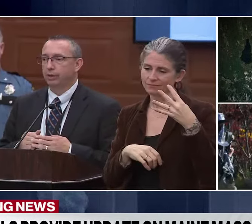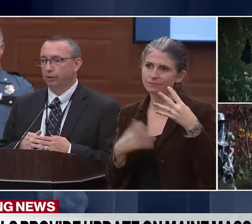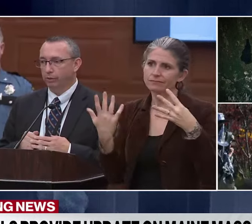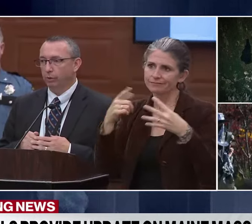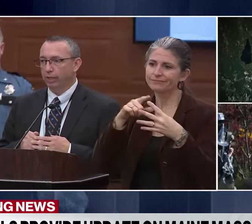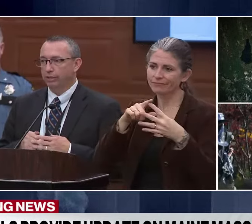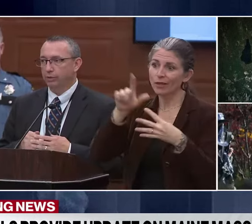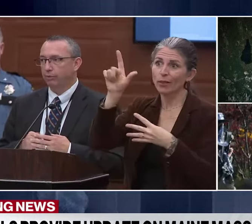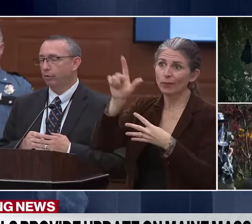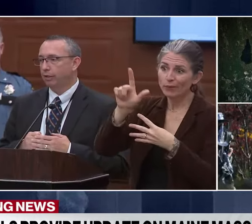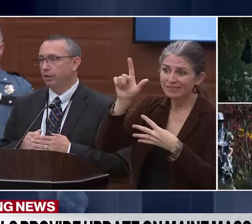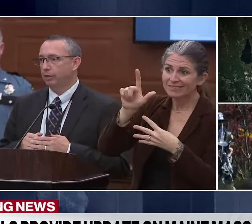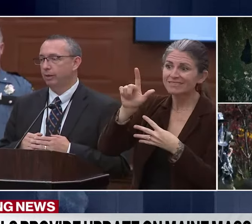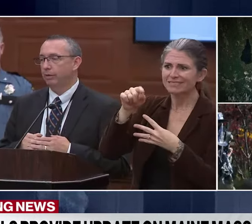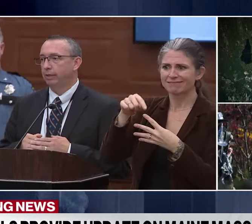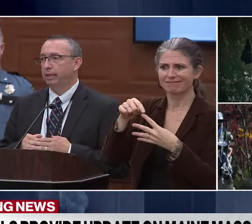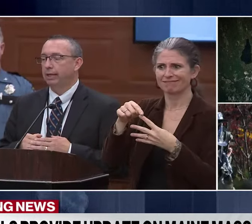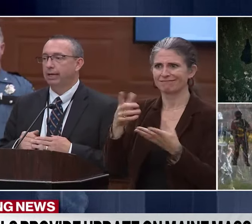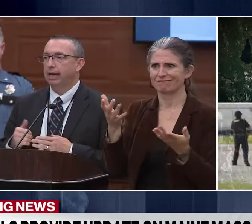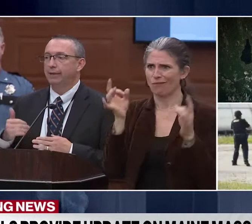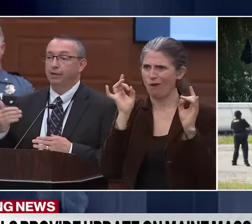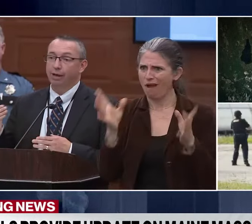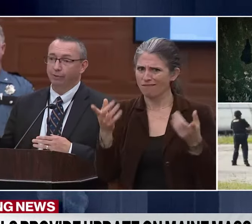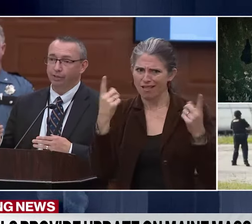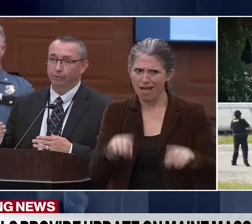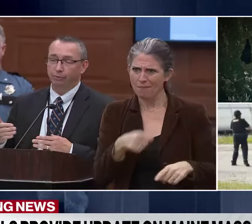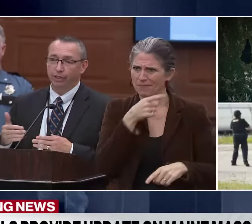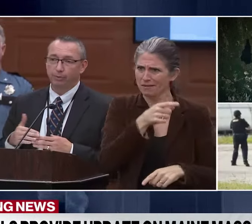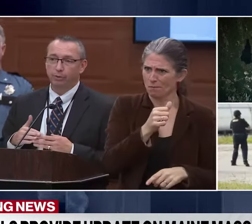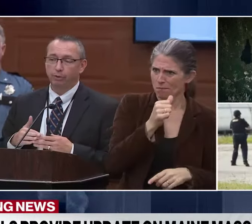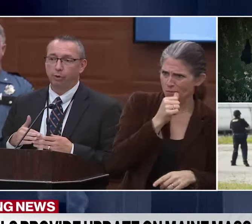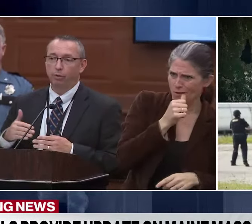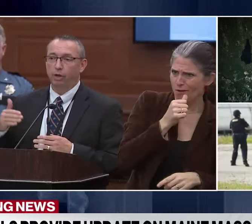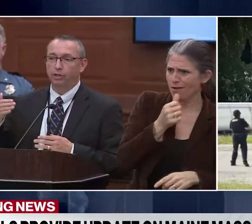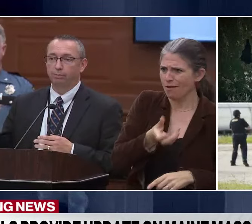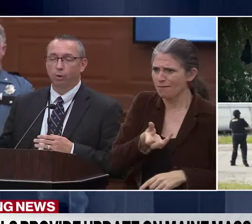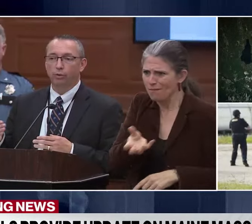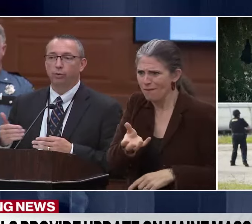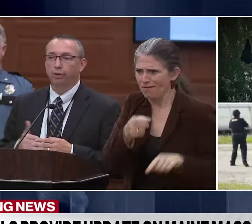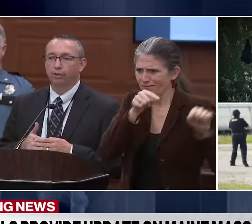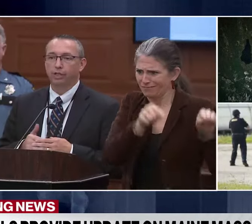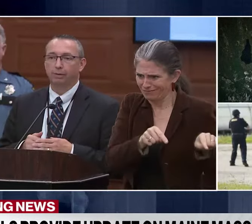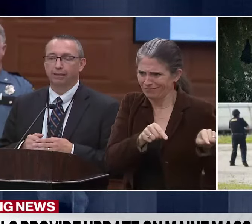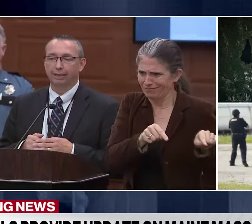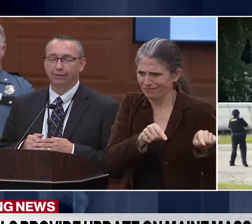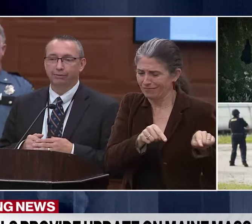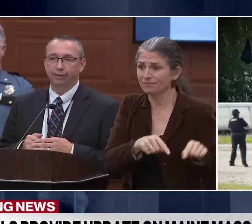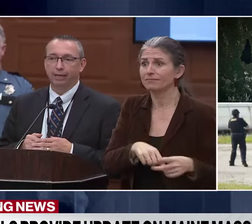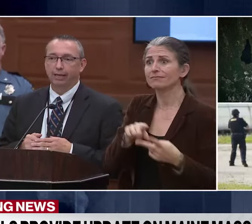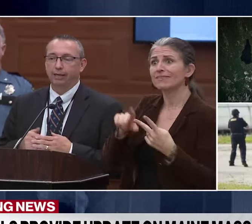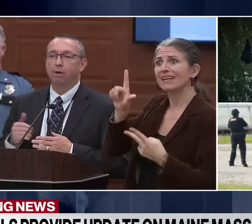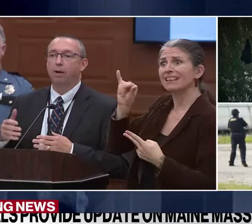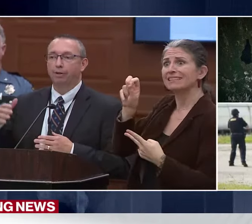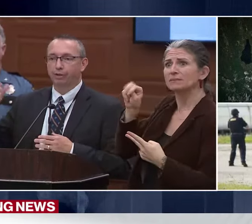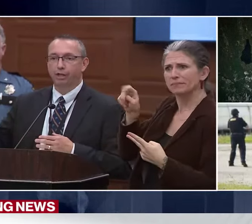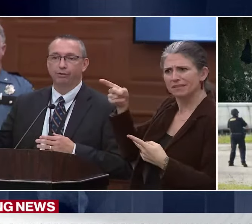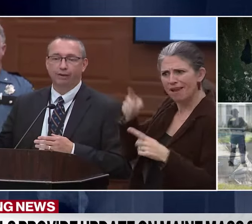IN PARTICULAR. CLEARLY WITH LEWISTON AND THE TWO TRAGIC SITUATIONS HERE, THE TWO LOCATIONS WE ALREADY